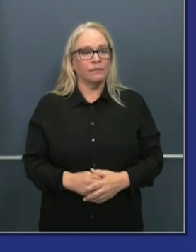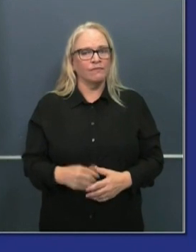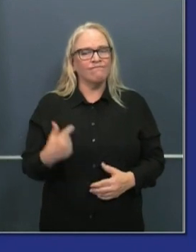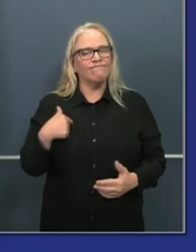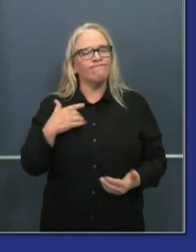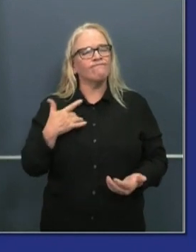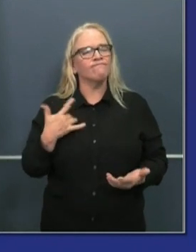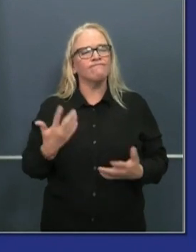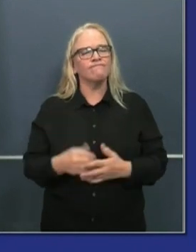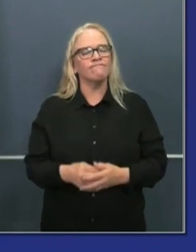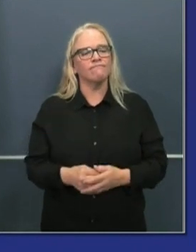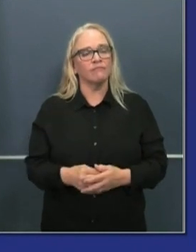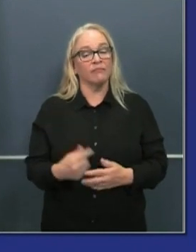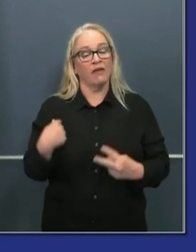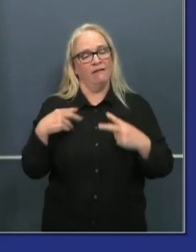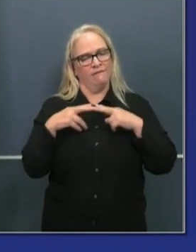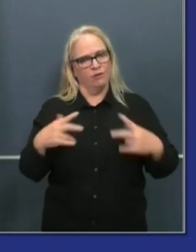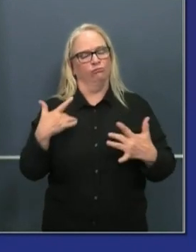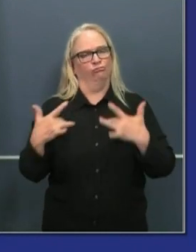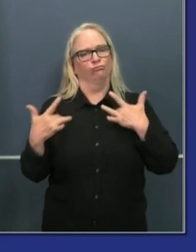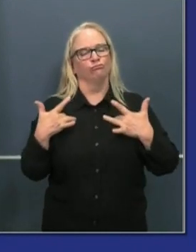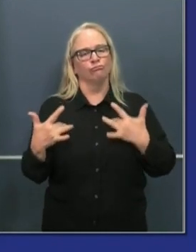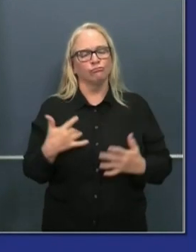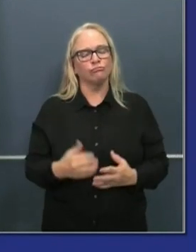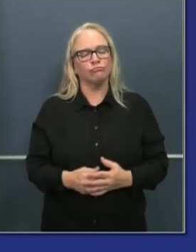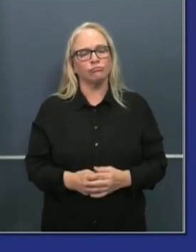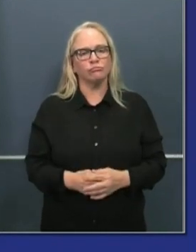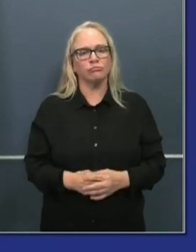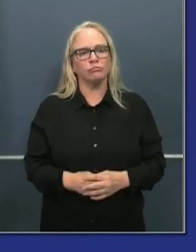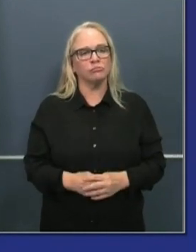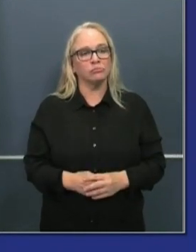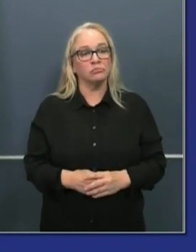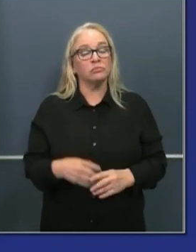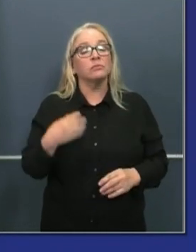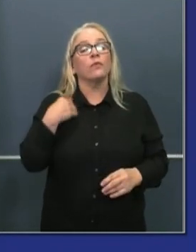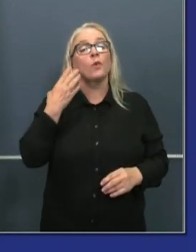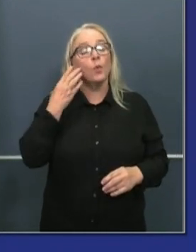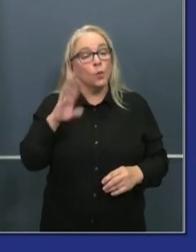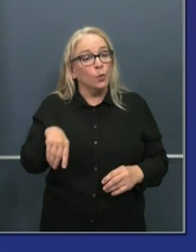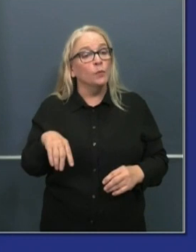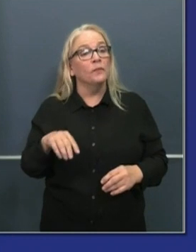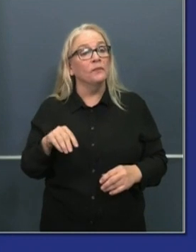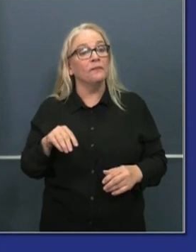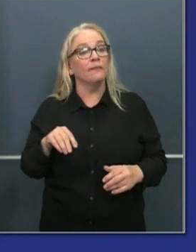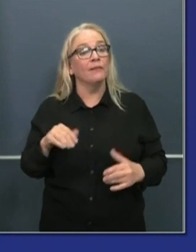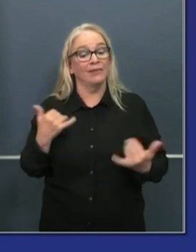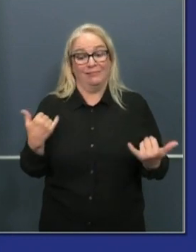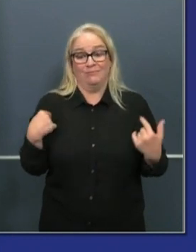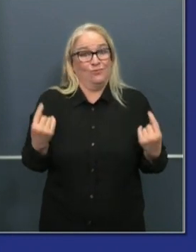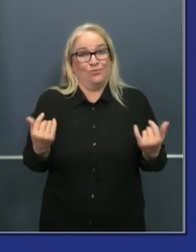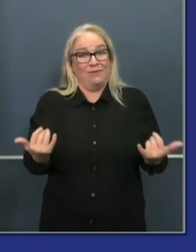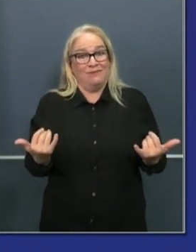SIGNIFICANT INCREASE IN THE TOTAL NUMBER OF PEOPLE GETTING TESTED THAT ARE TESTING POSITIVE, MEANING THE POSITIVITY RATE IS NOT JUST THE TOTAL CASE RATE IS BEGINNING TO GO UP TO A DEGREE THAT OBVIOUSLY GENERATE SOME